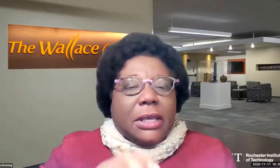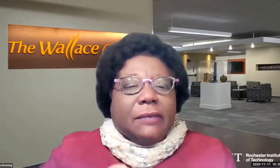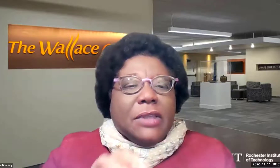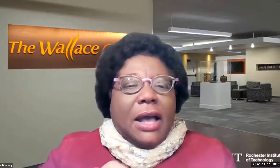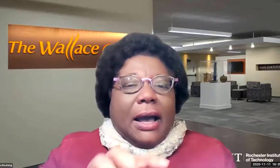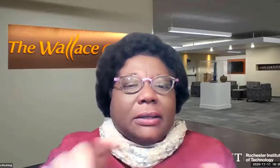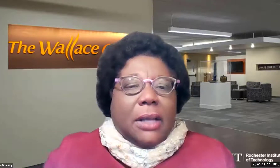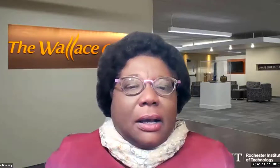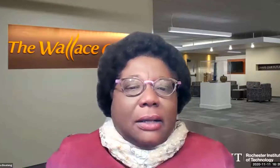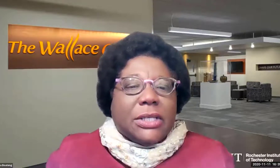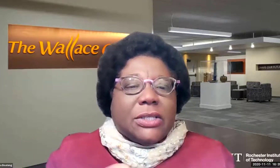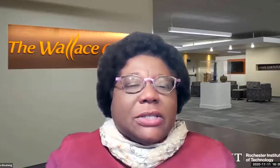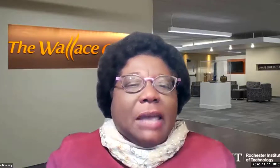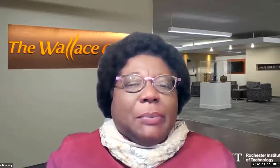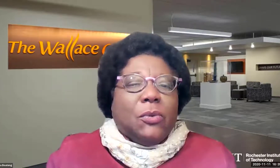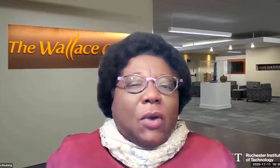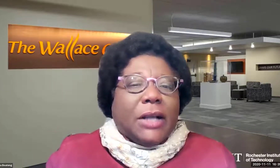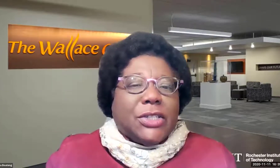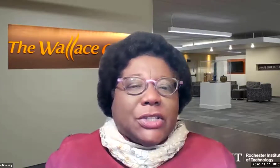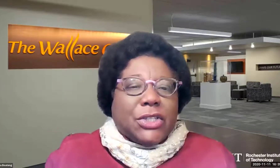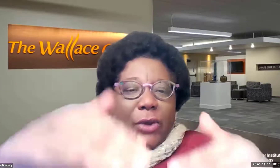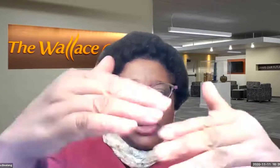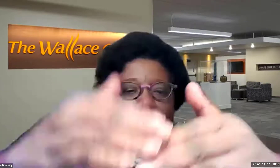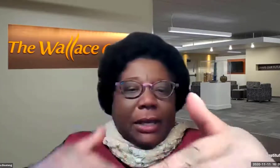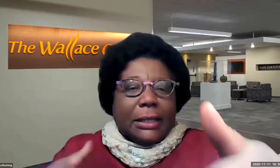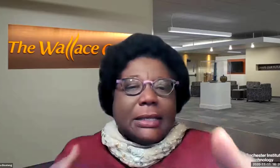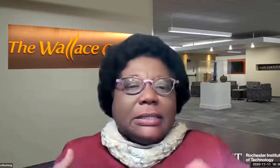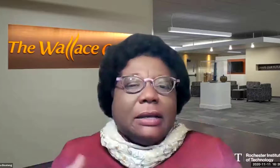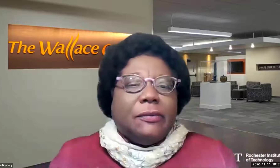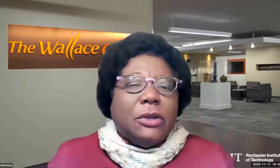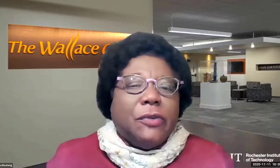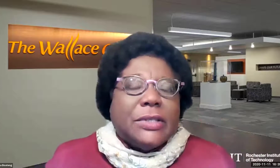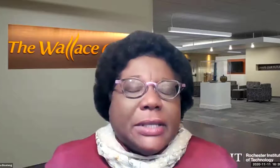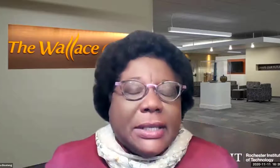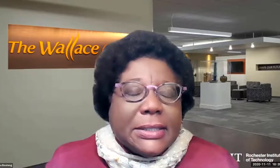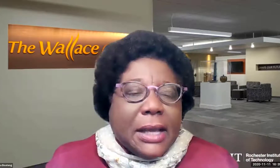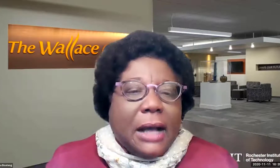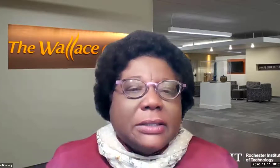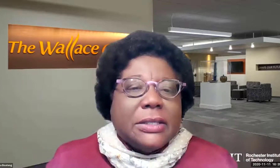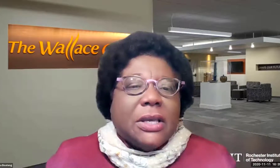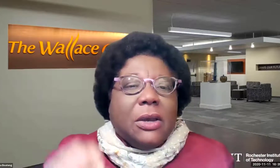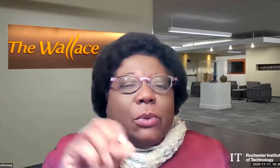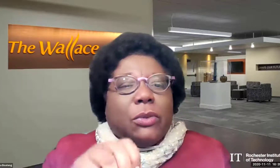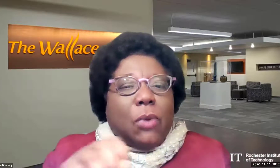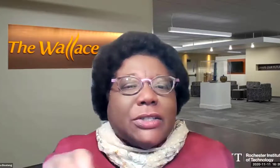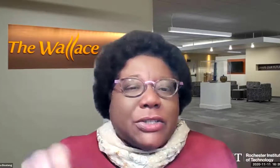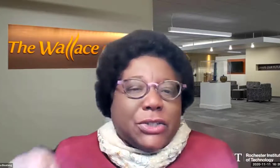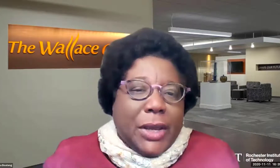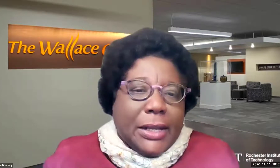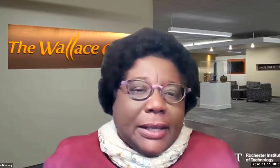Adwoa Boateng: If not just type in Rochester and you get a list of universities and colleges with Rochester in it.